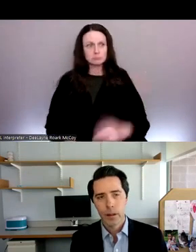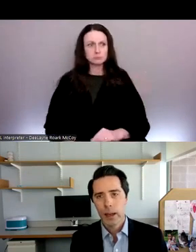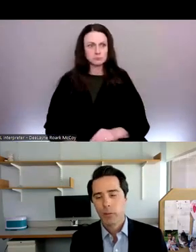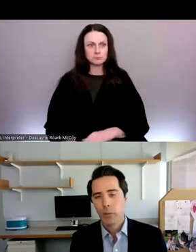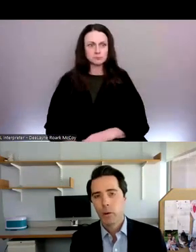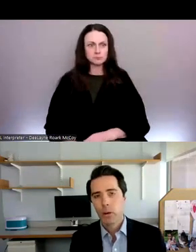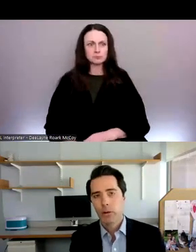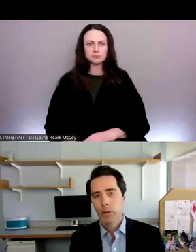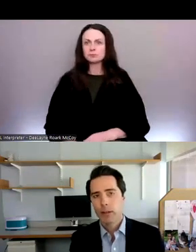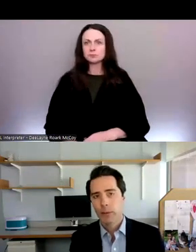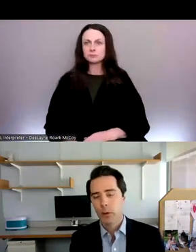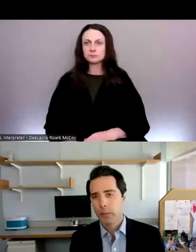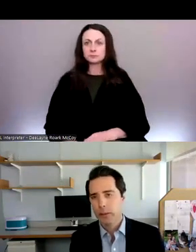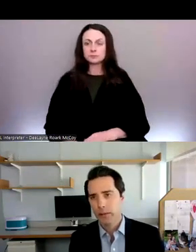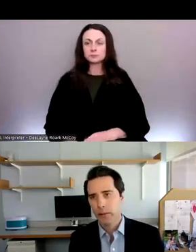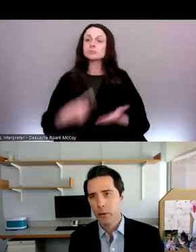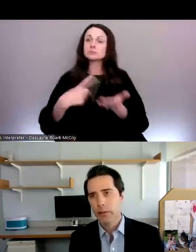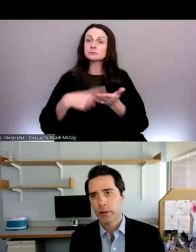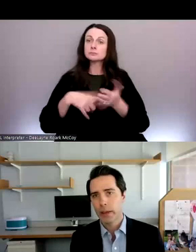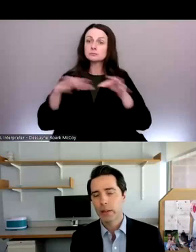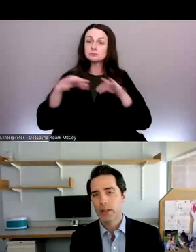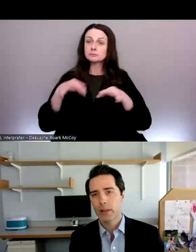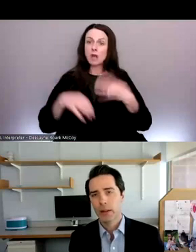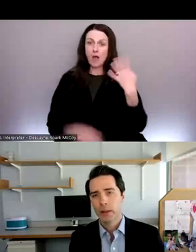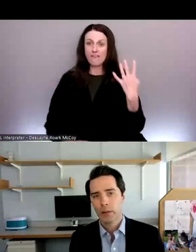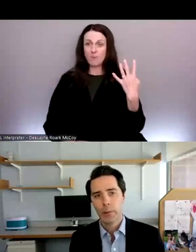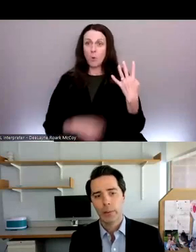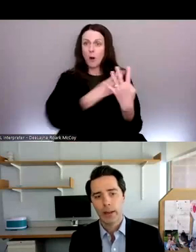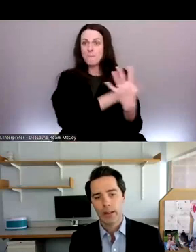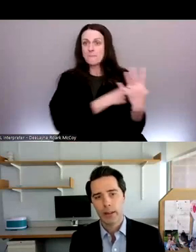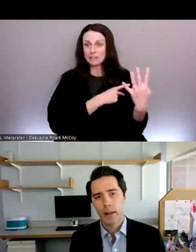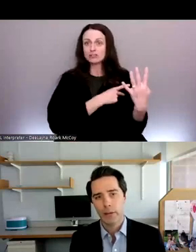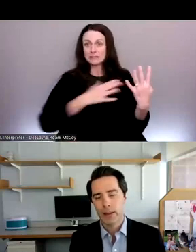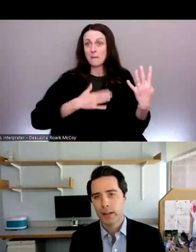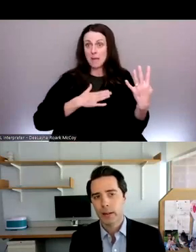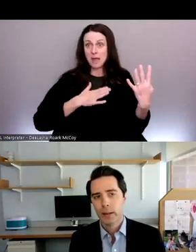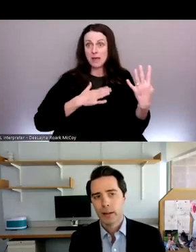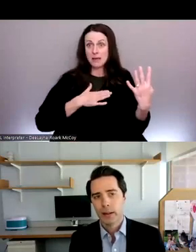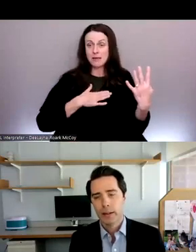and while we're going through this I'm going to present four different patients